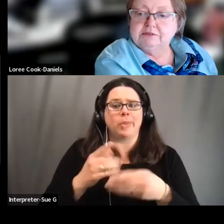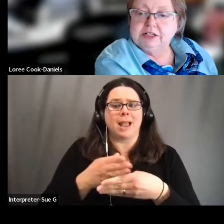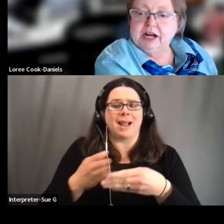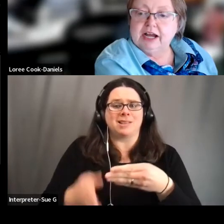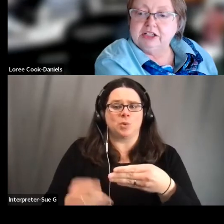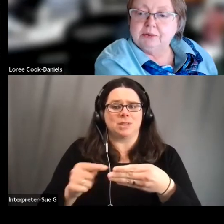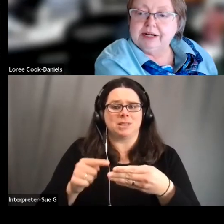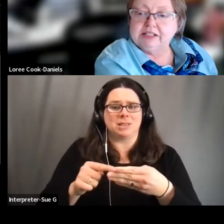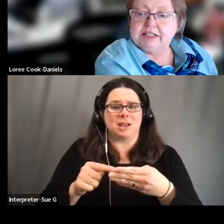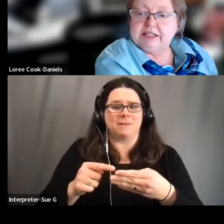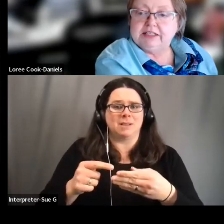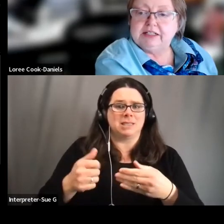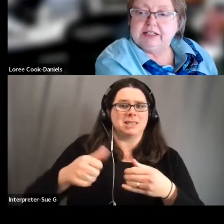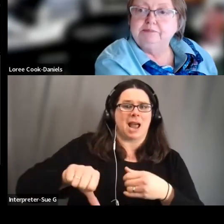of denying trans identity.